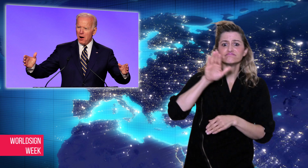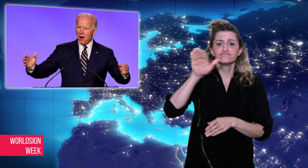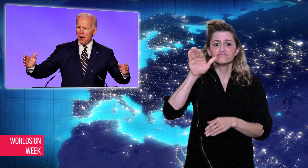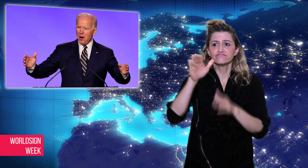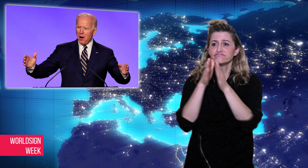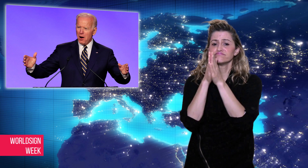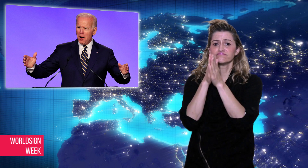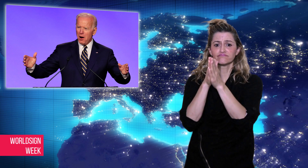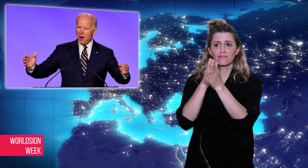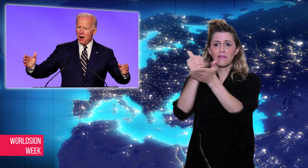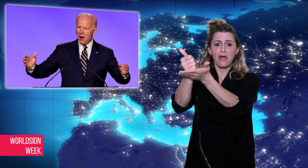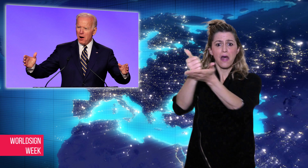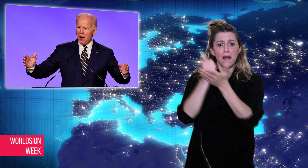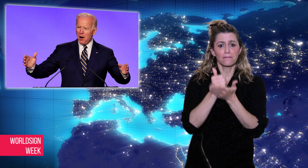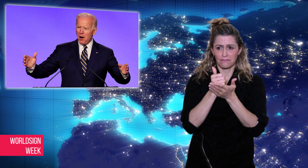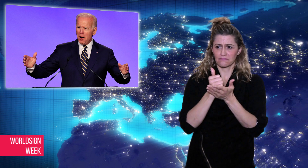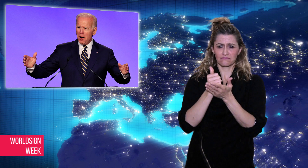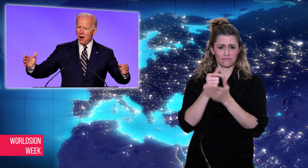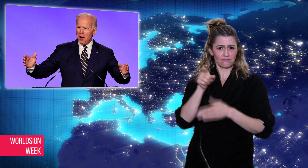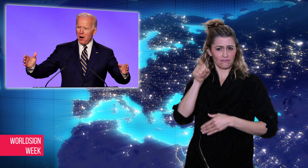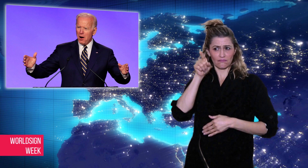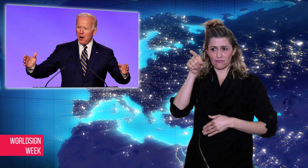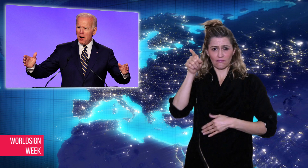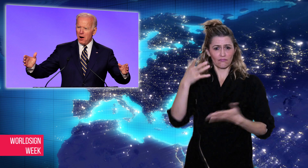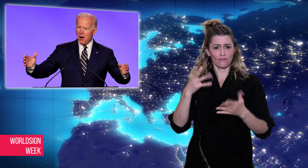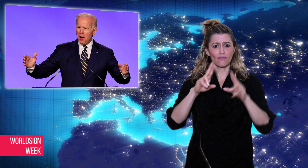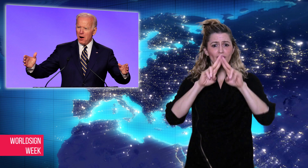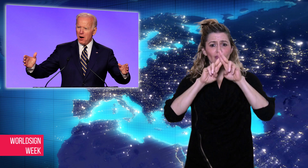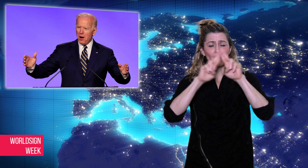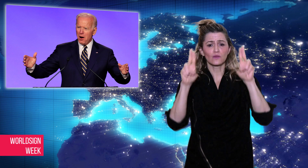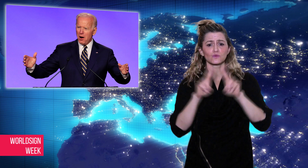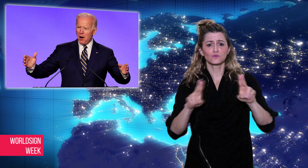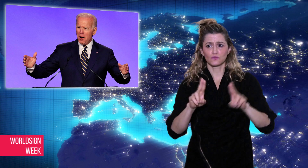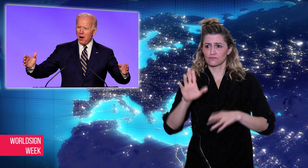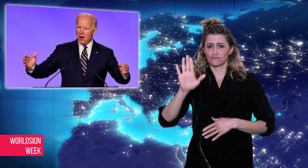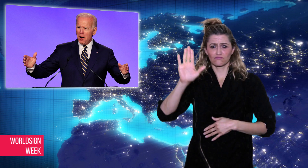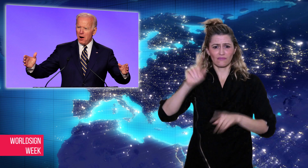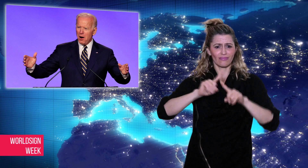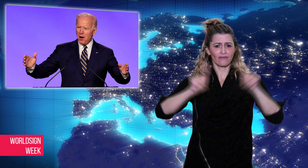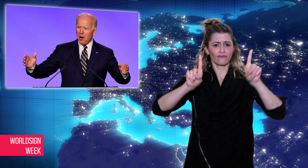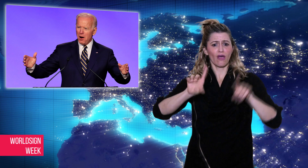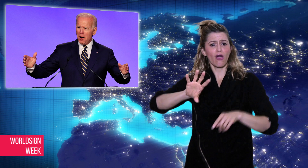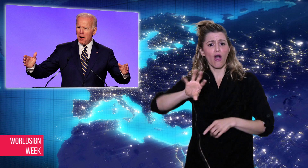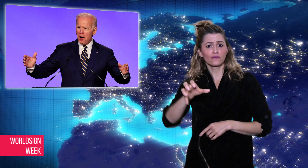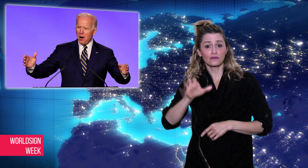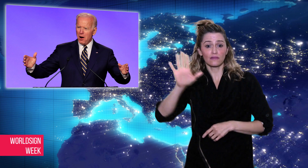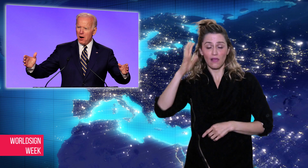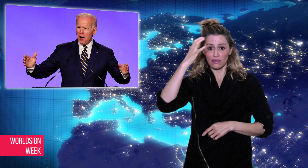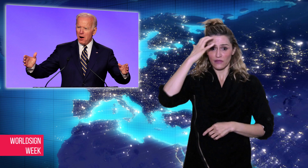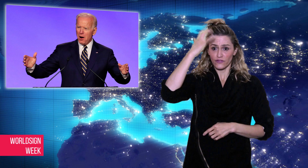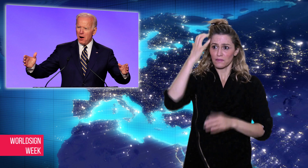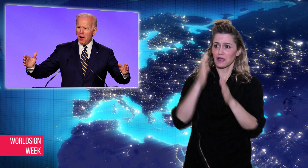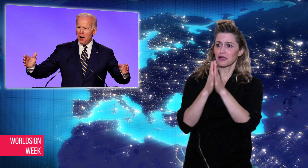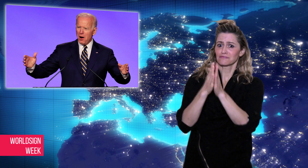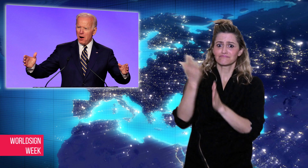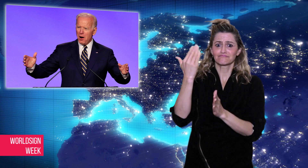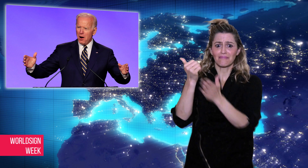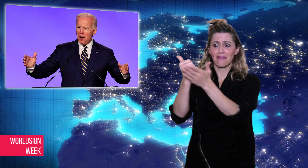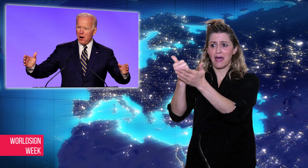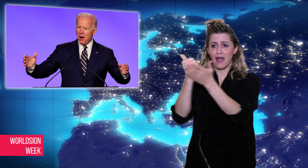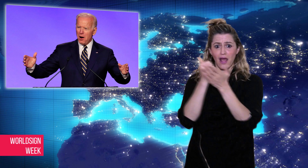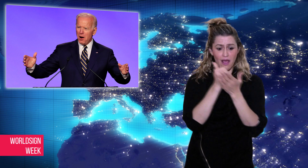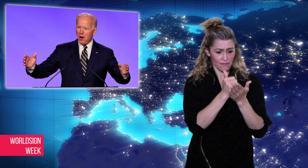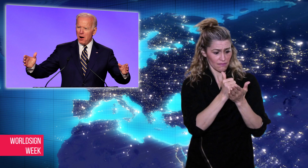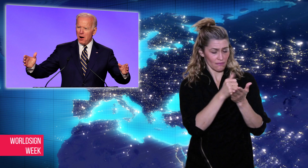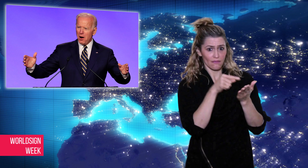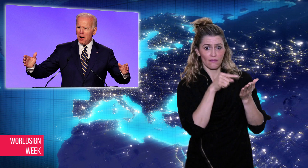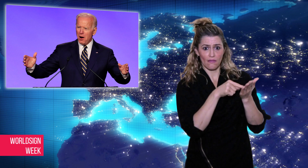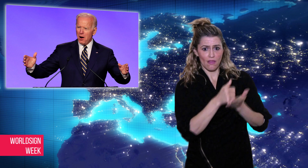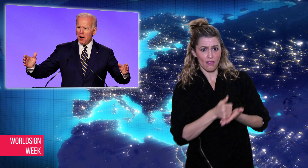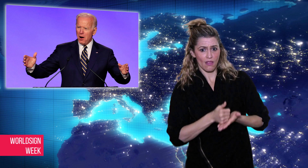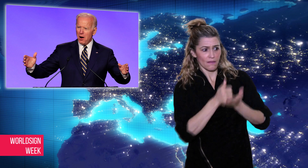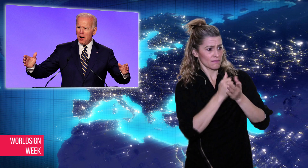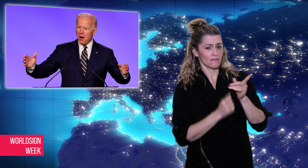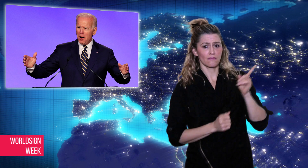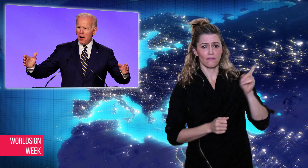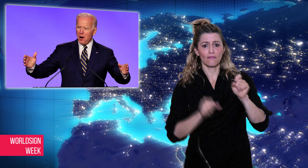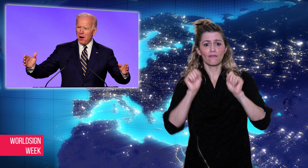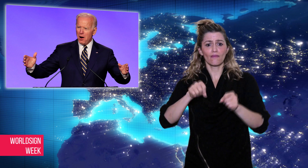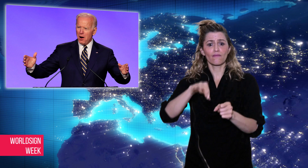seeking help from a foreign government to boost his